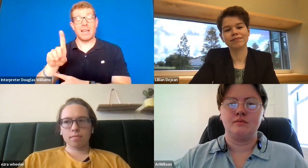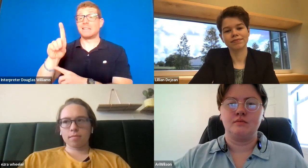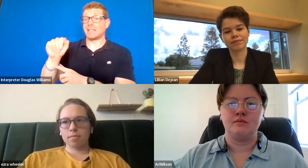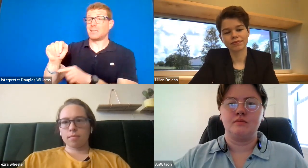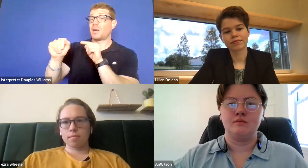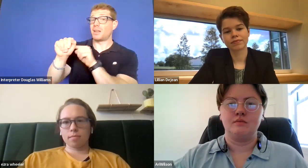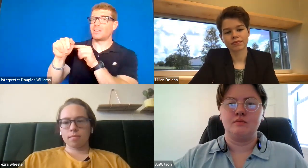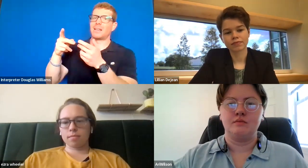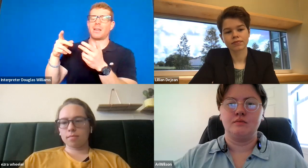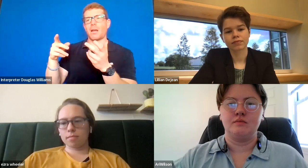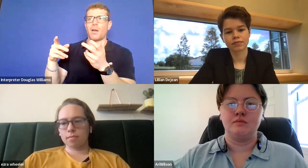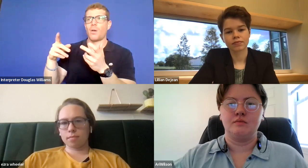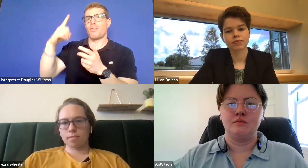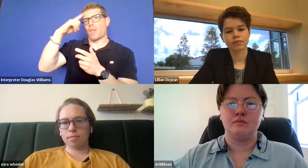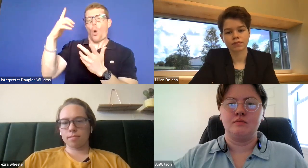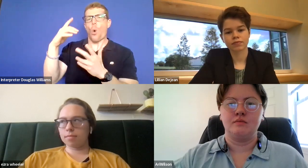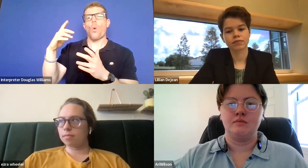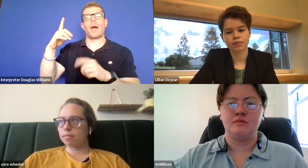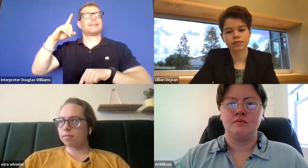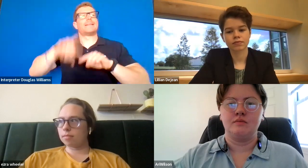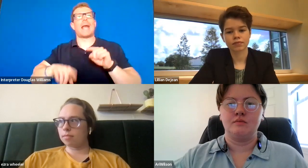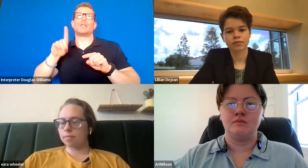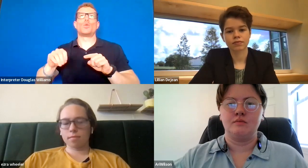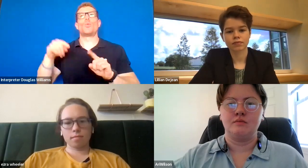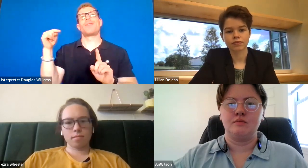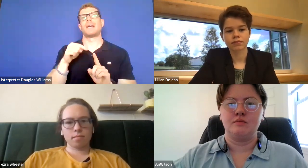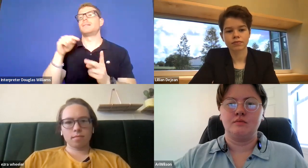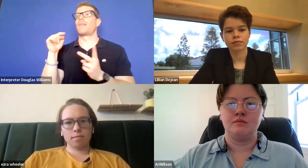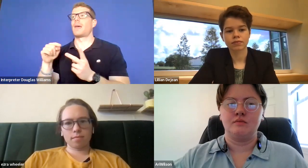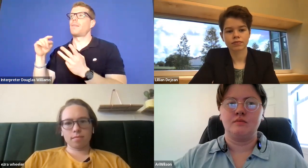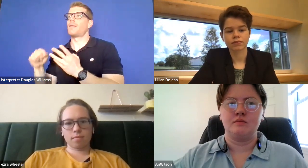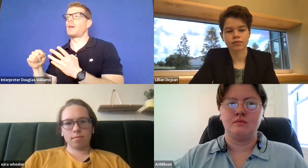So, therefore, we don't the the hiv community is very empowering.